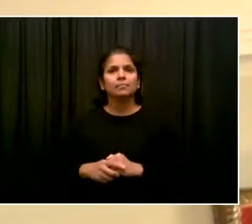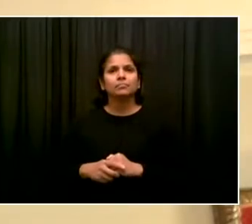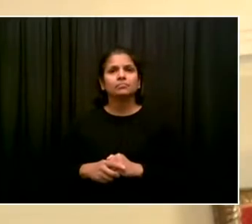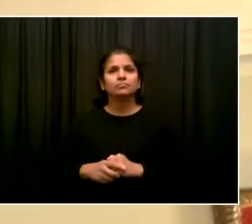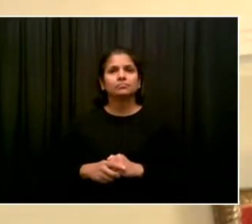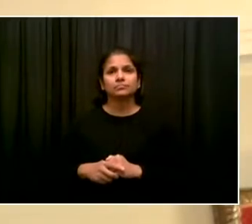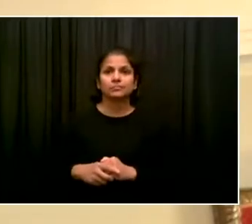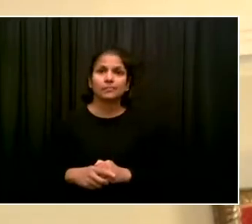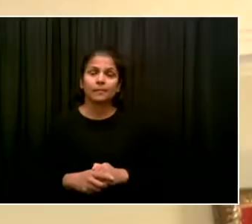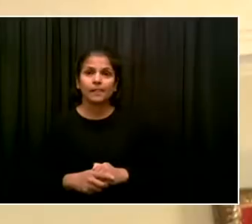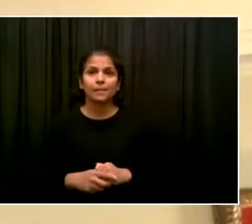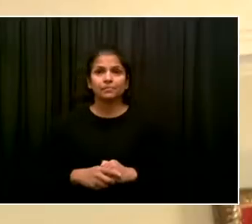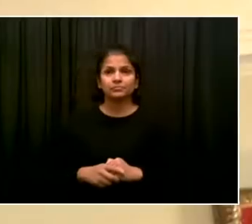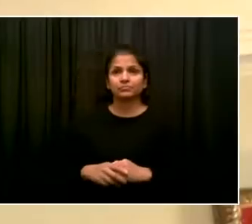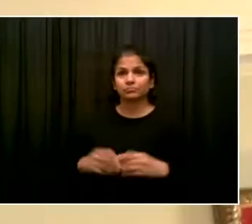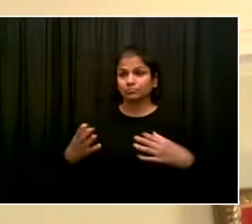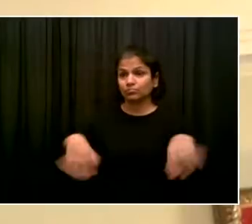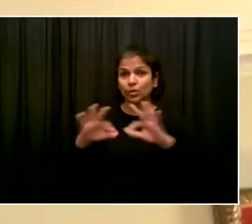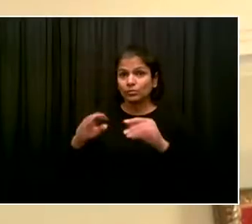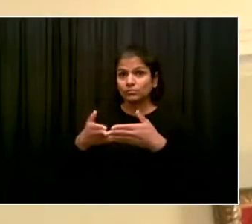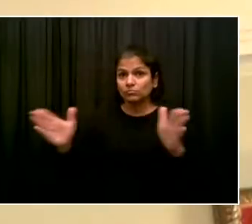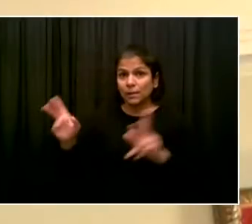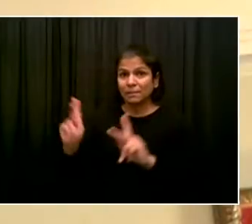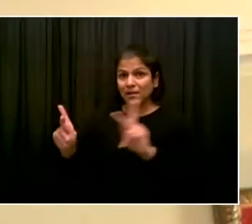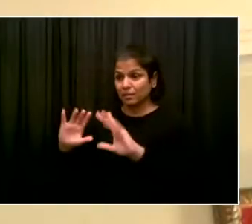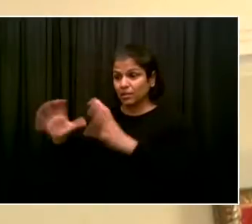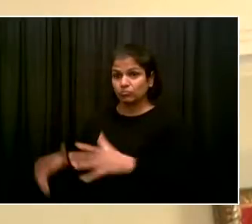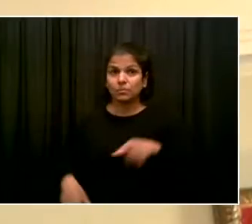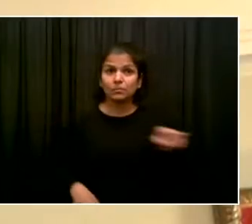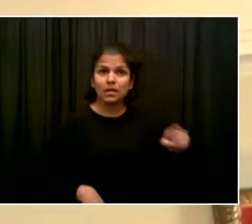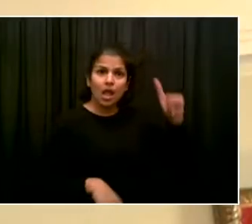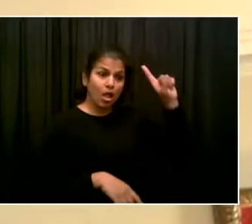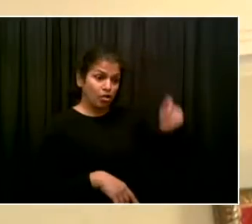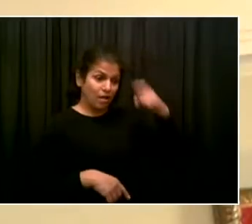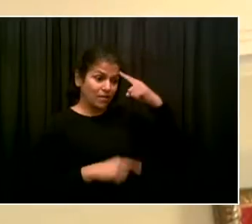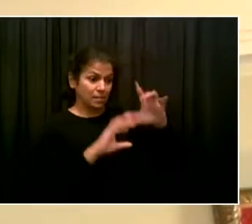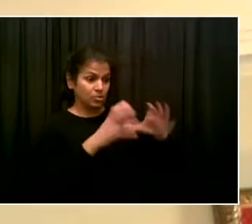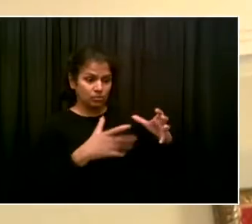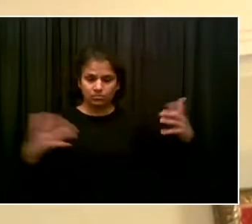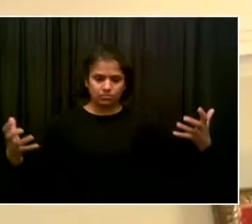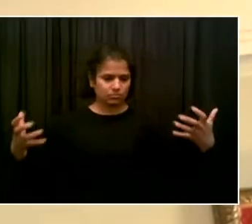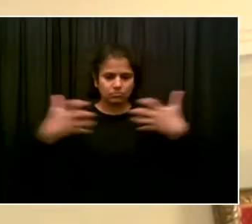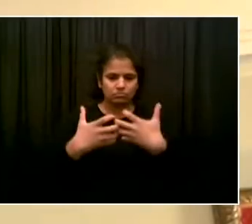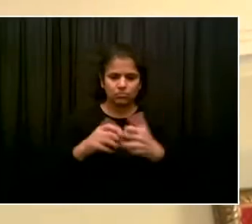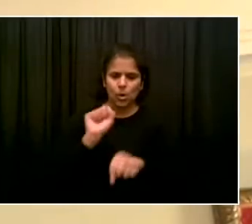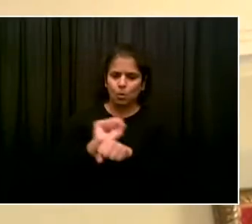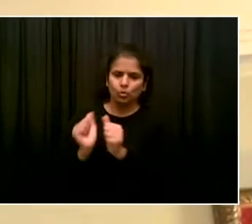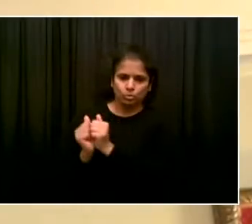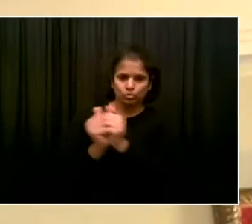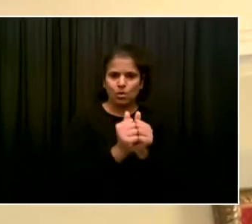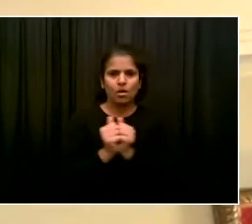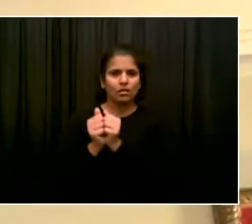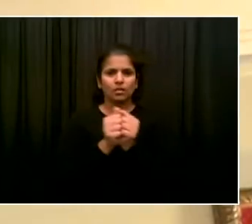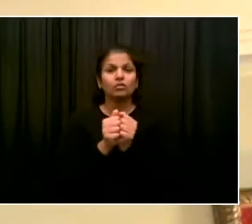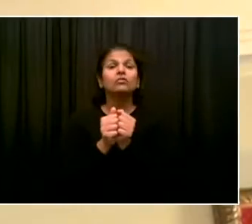IN ACADEMICS AND PRIVATE SECTOR, GOVERNMENT AND PEOPLE ARE WORKING TOGETHER. I HAVE NO DOUBT